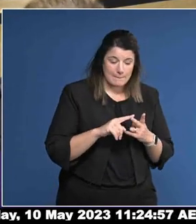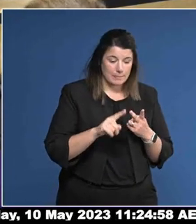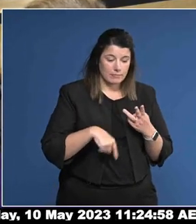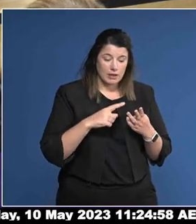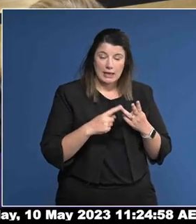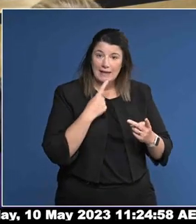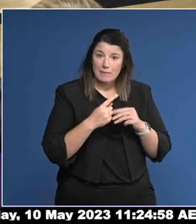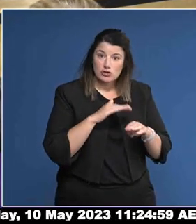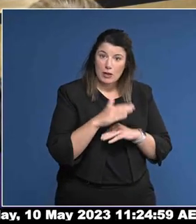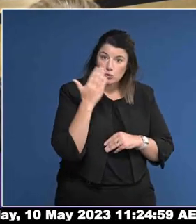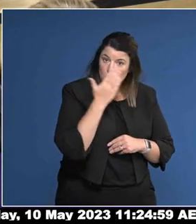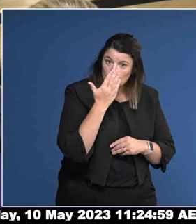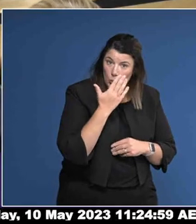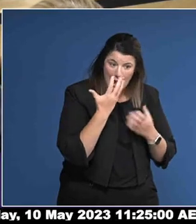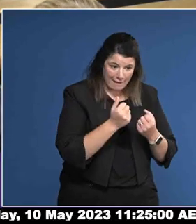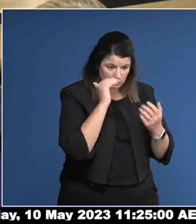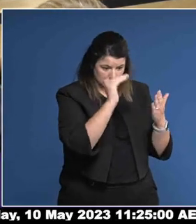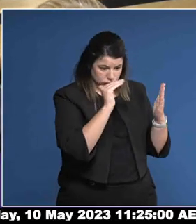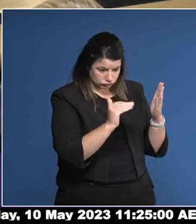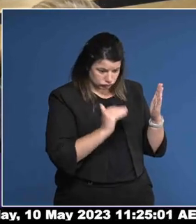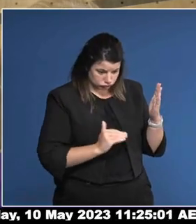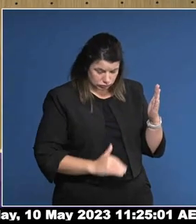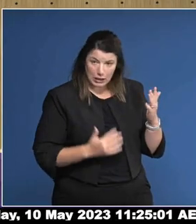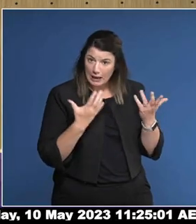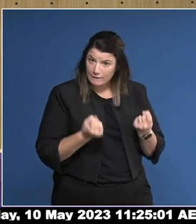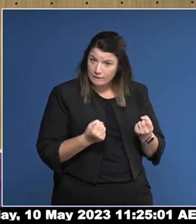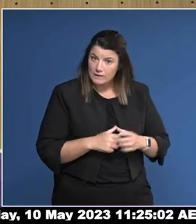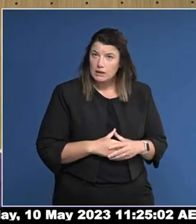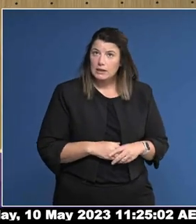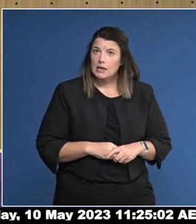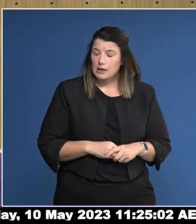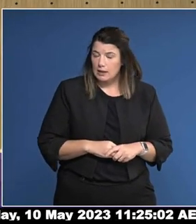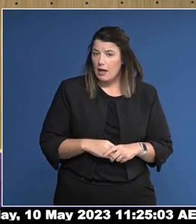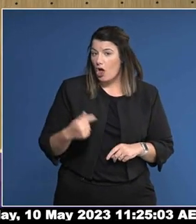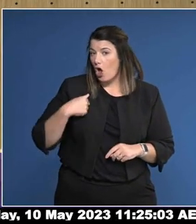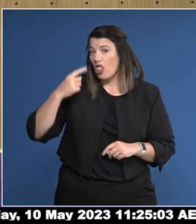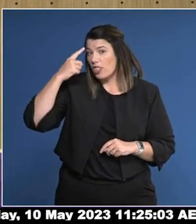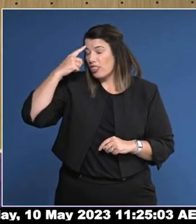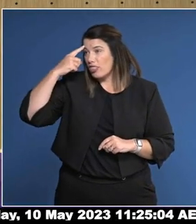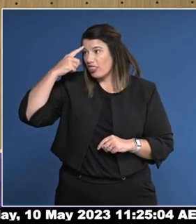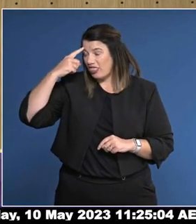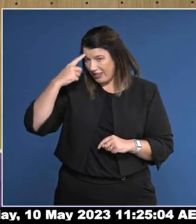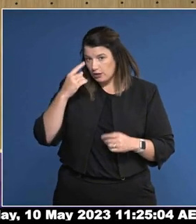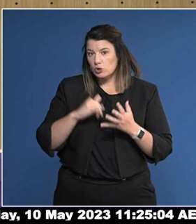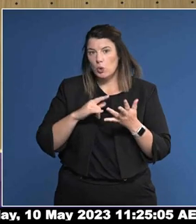I believe so, but I would - would like to check that to confirm.